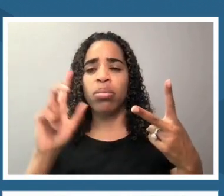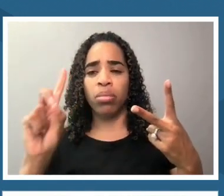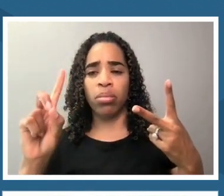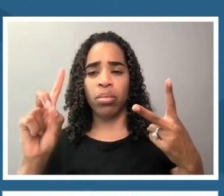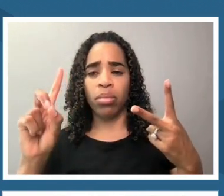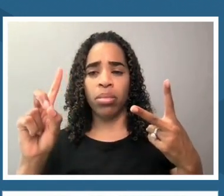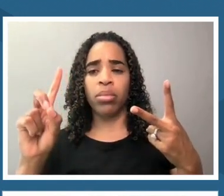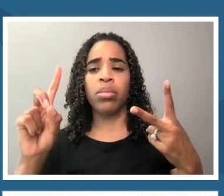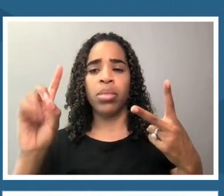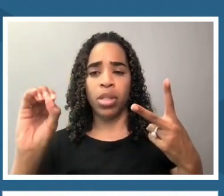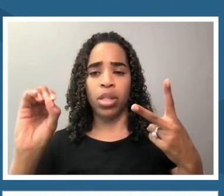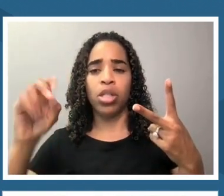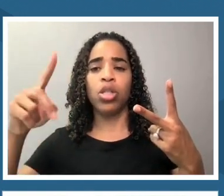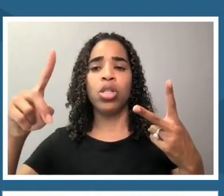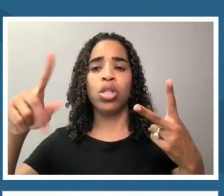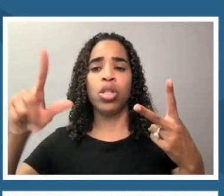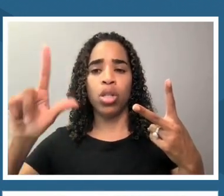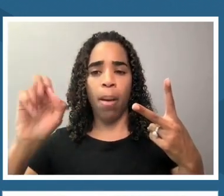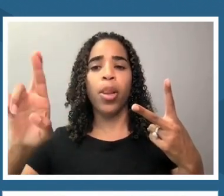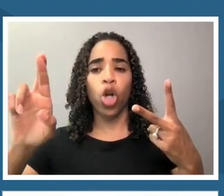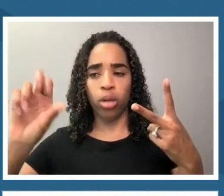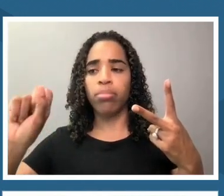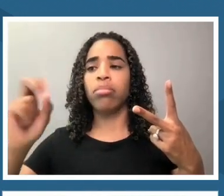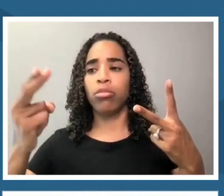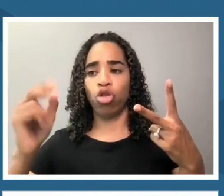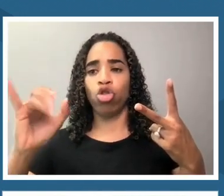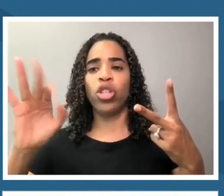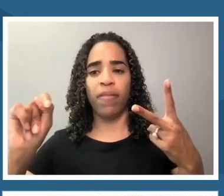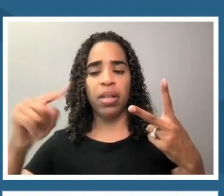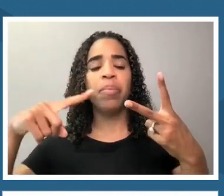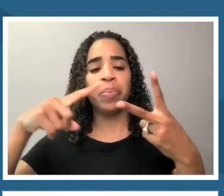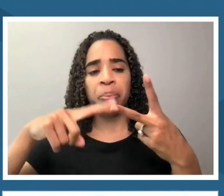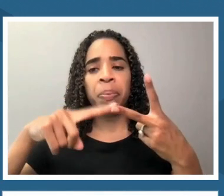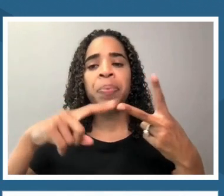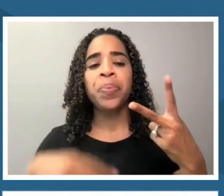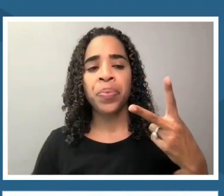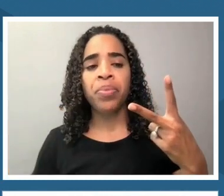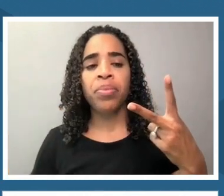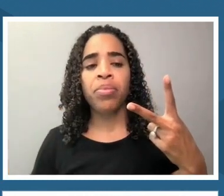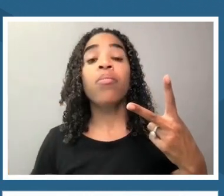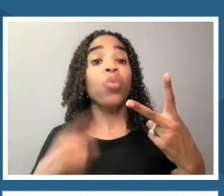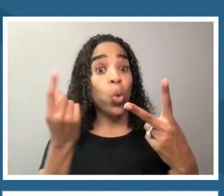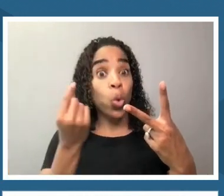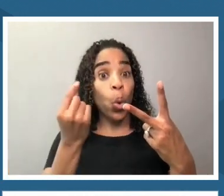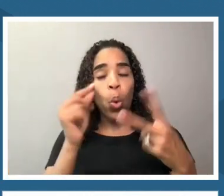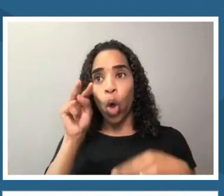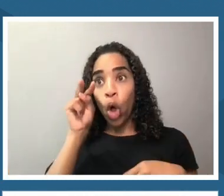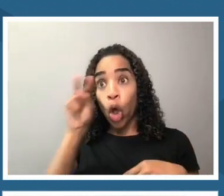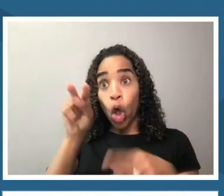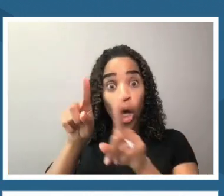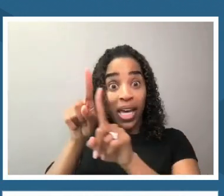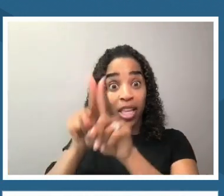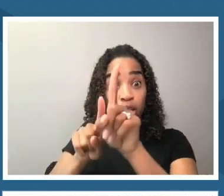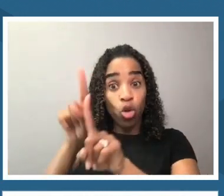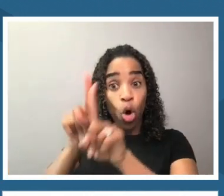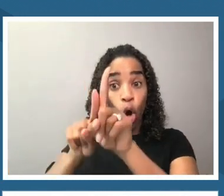complicated so here what we do is you know we look at the star we